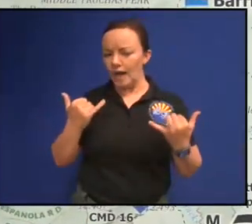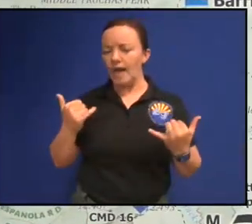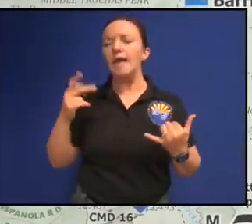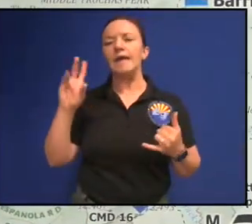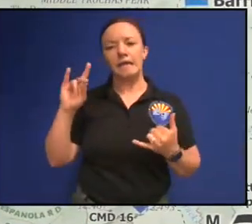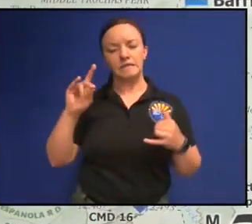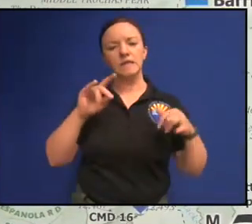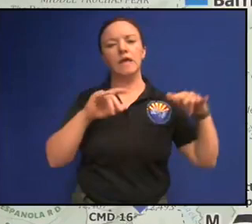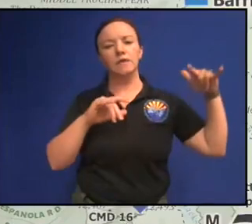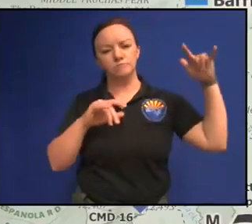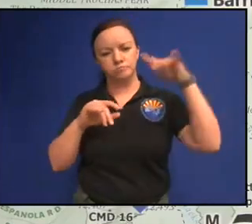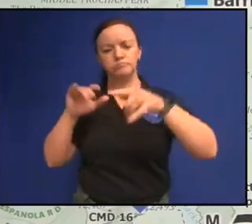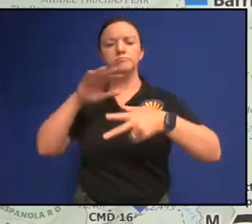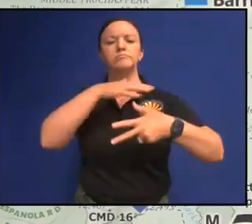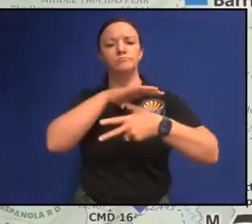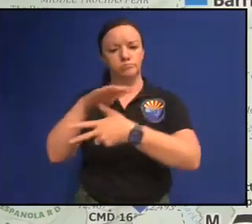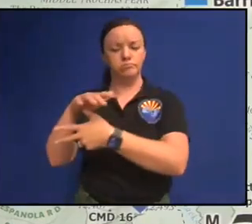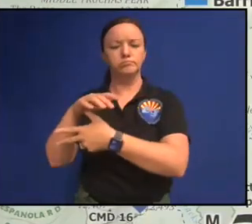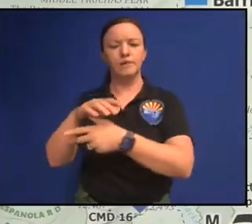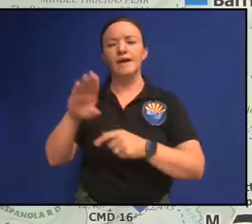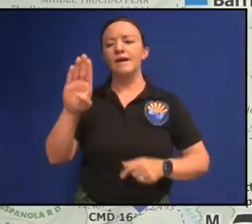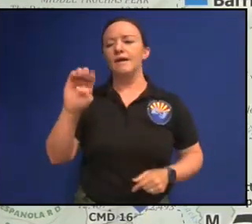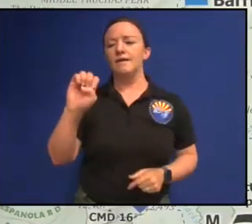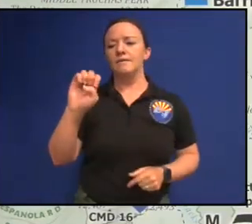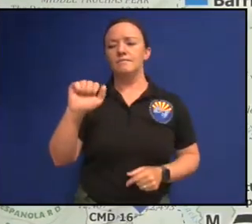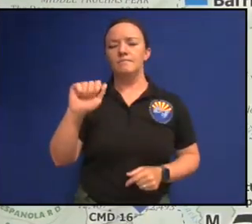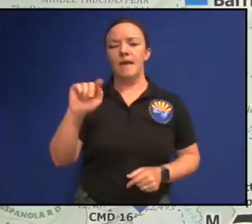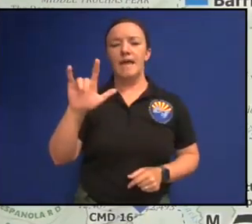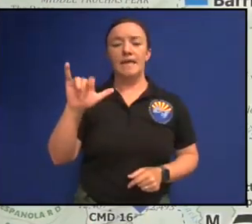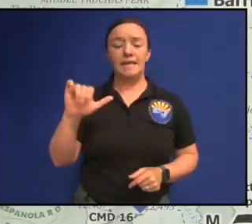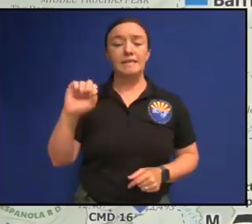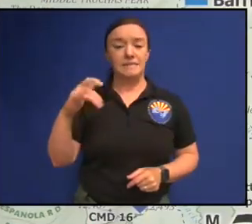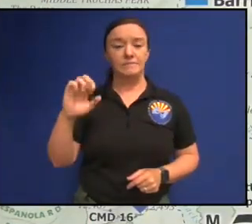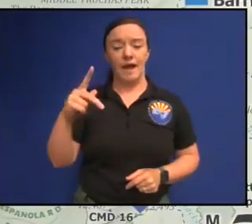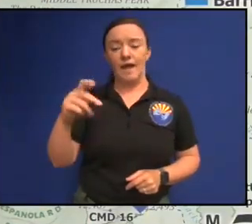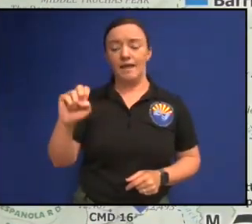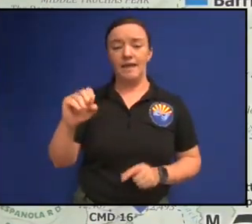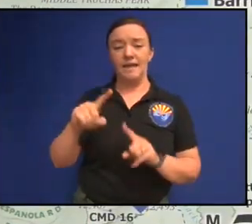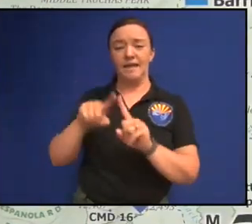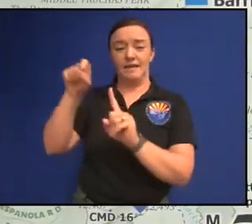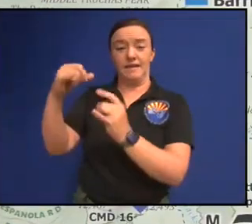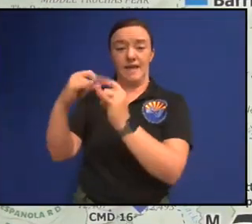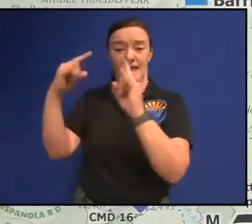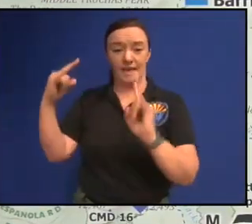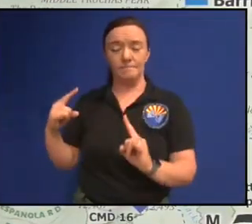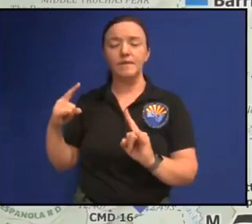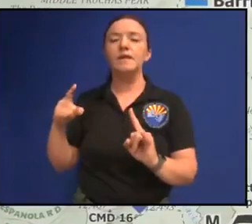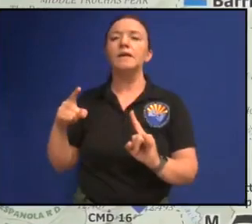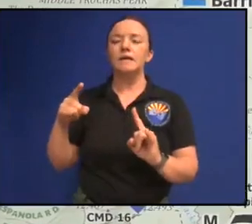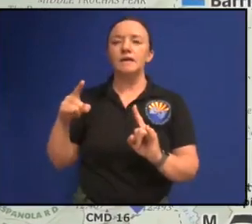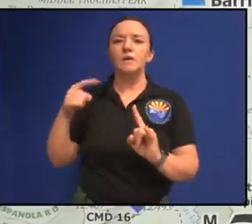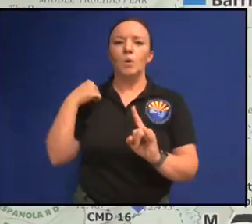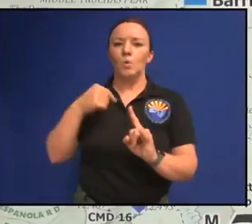IN THE WILDERNESS, WE HAVE BEEN ABLE TO REDUCE THE NUMBER OF FOLKS WE HAVE UP IN THERE. REDUCE THE EXPOSURE.